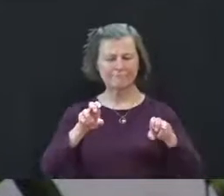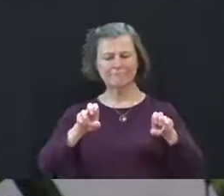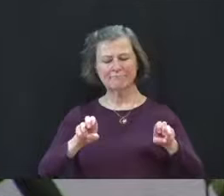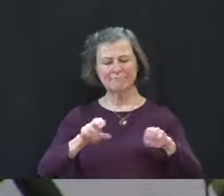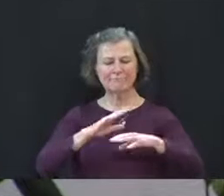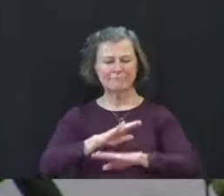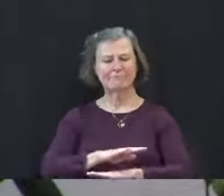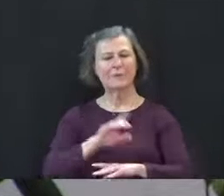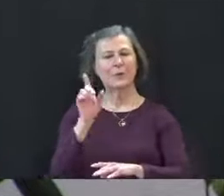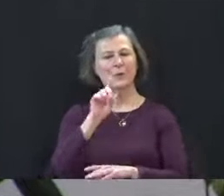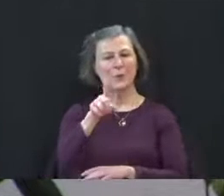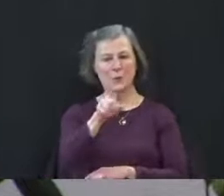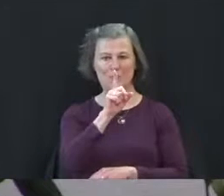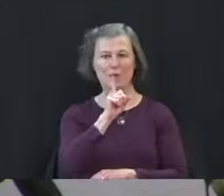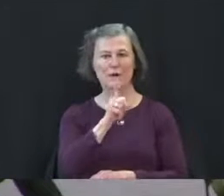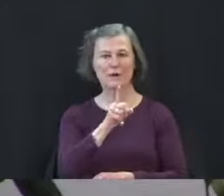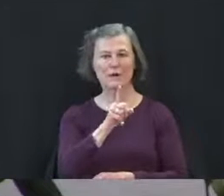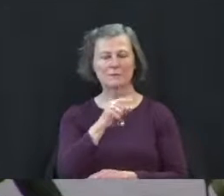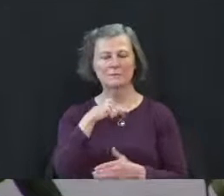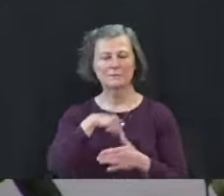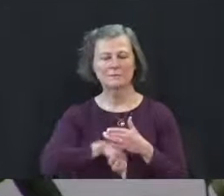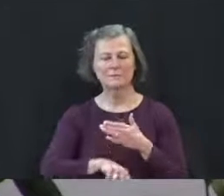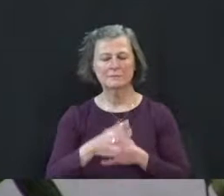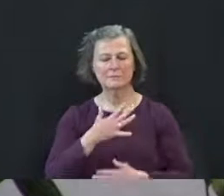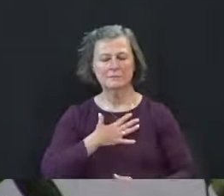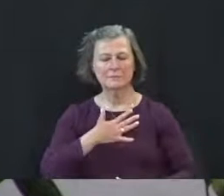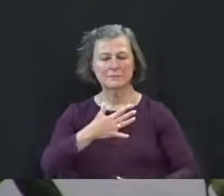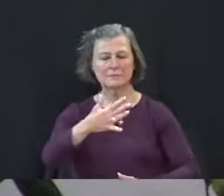Take a deep breath.